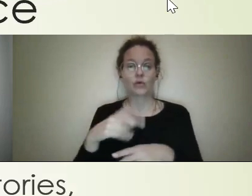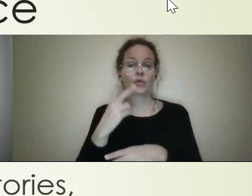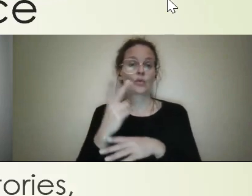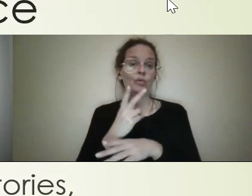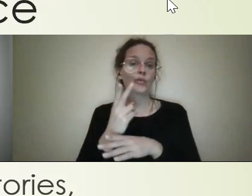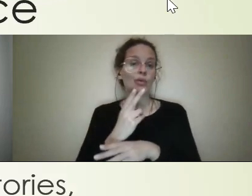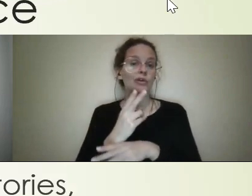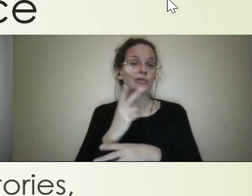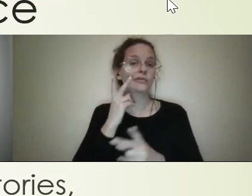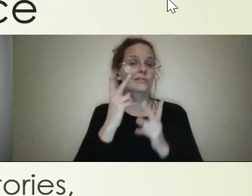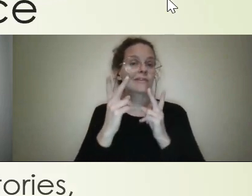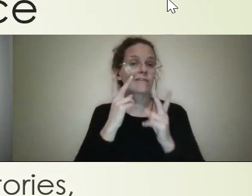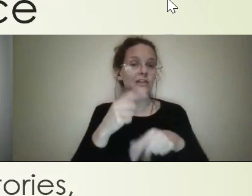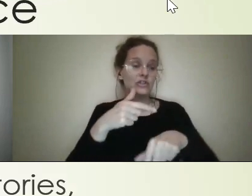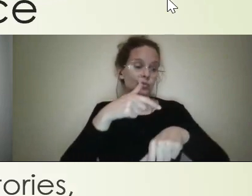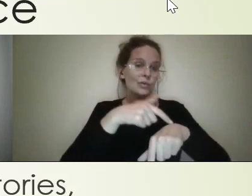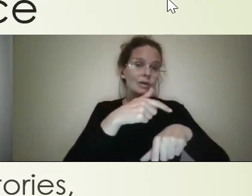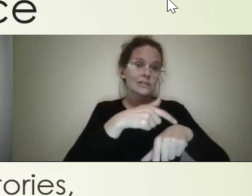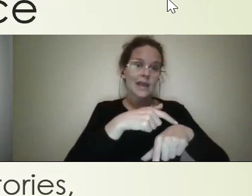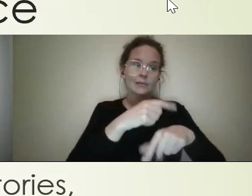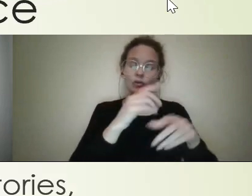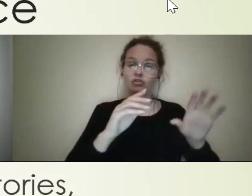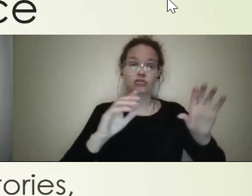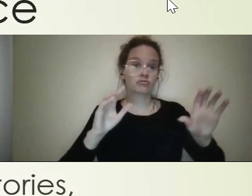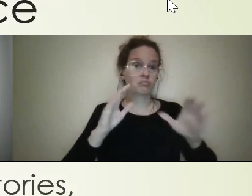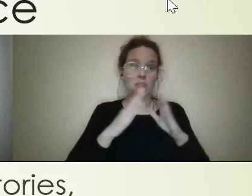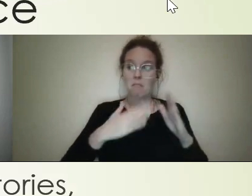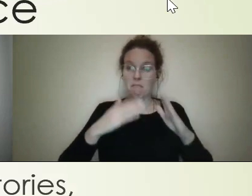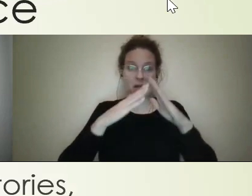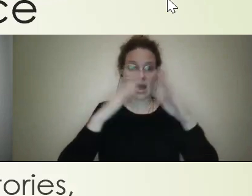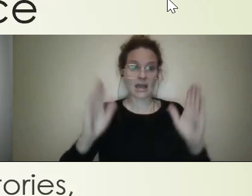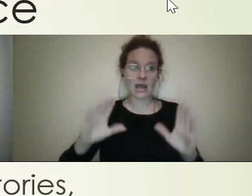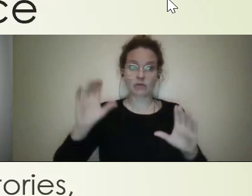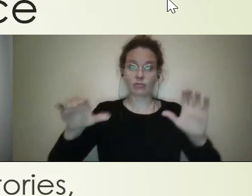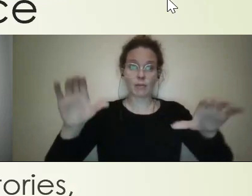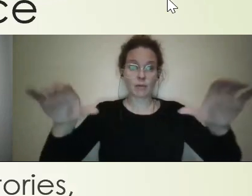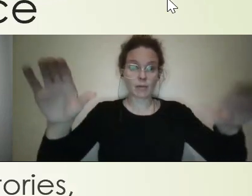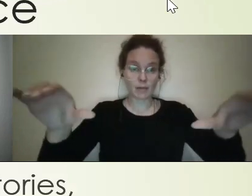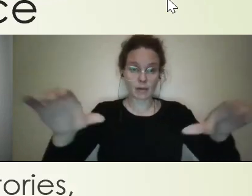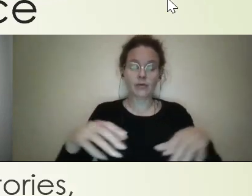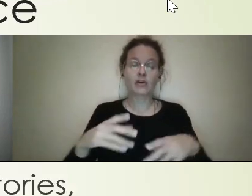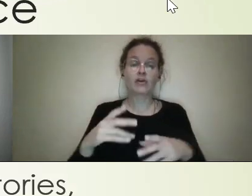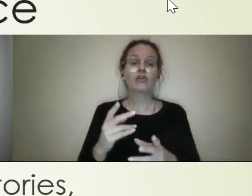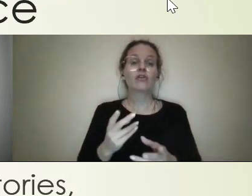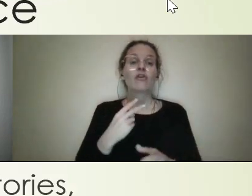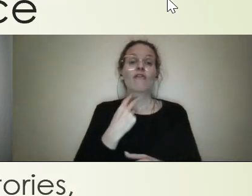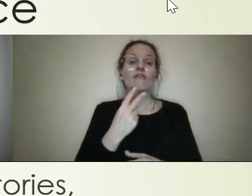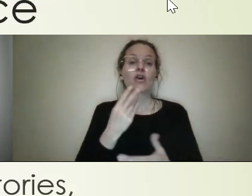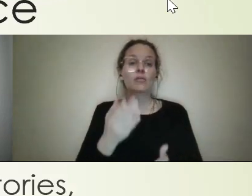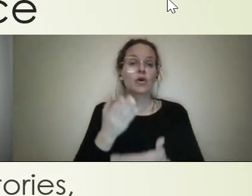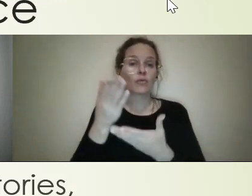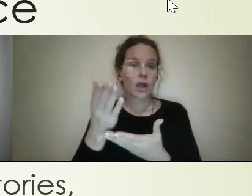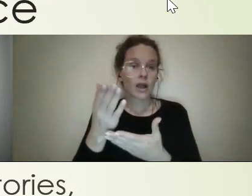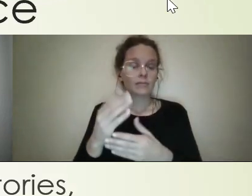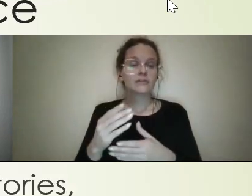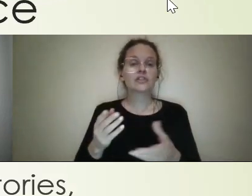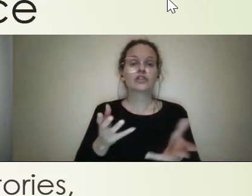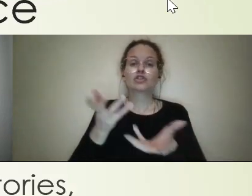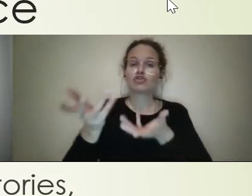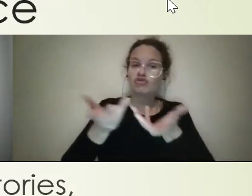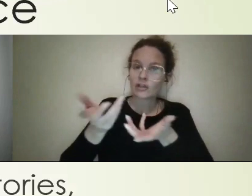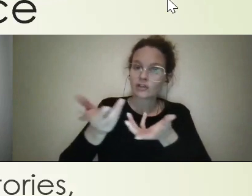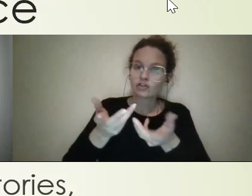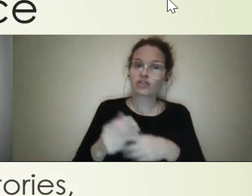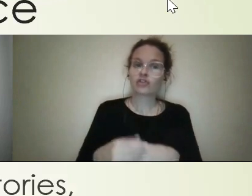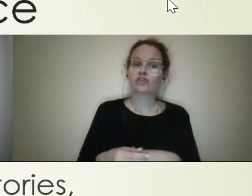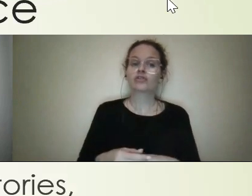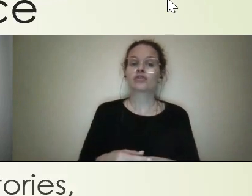all over my house, verbal prompts, gestures. Prompting appropriate behavior when we are